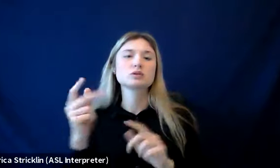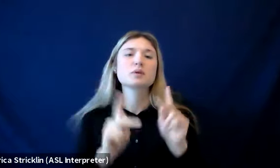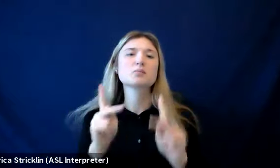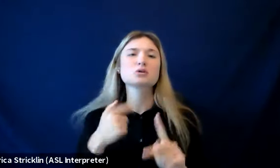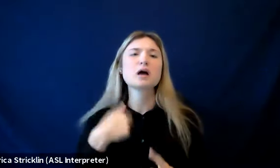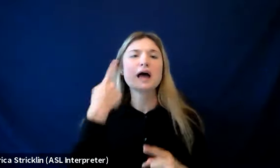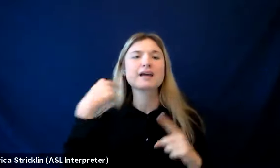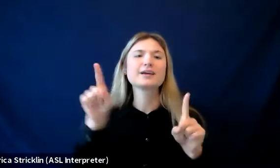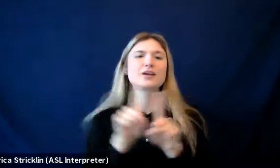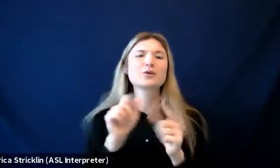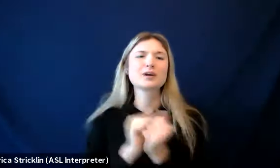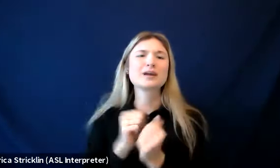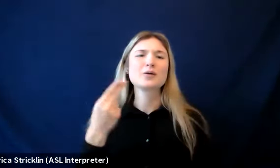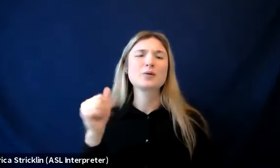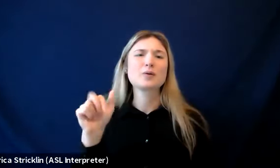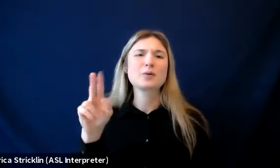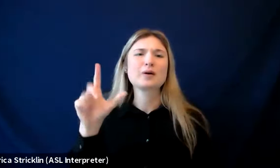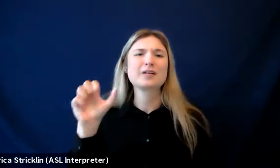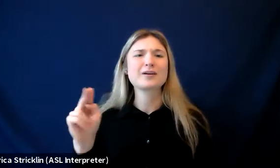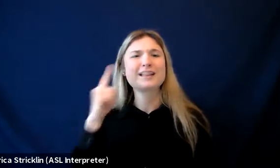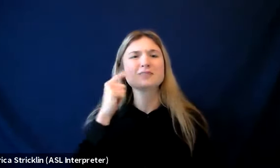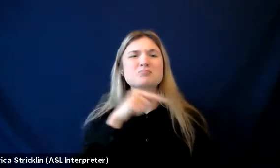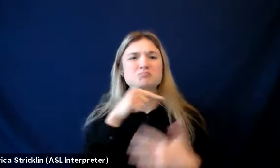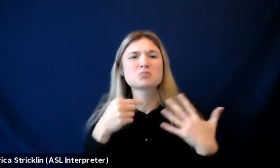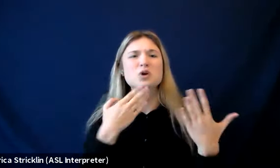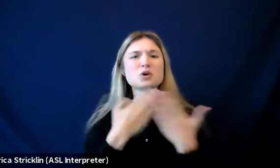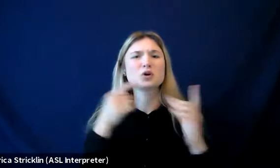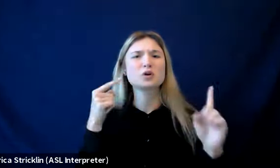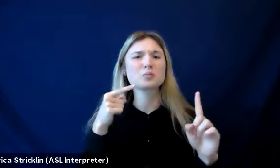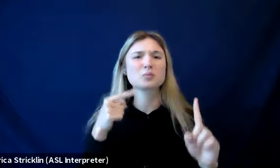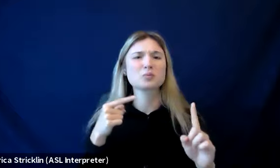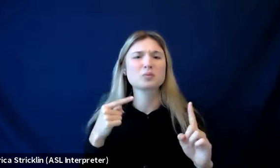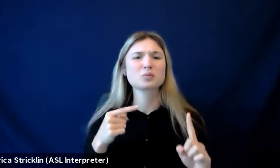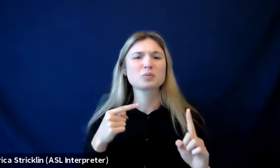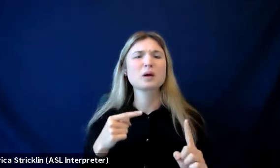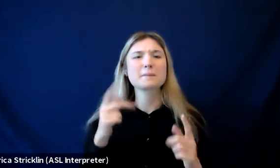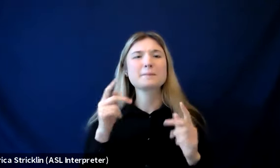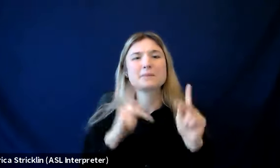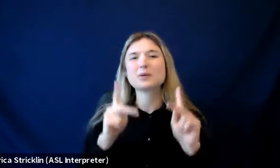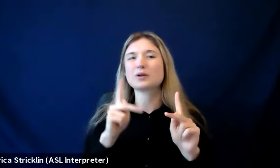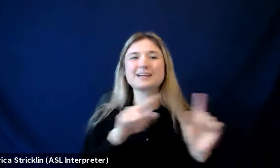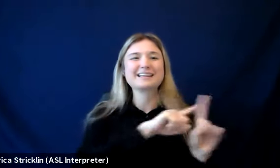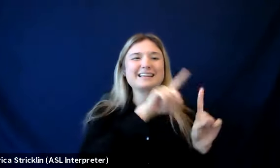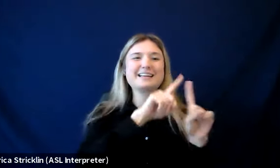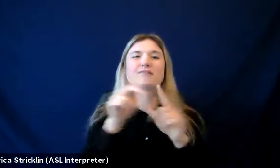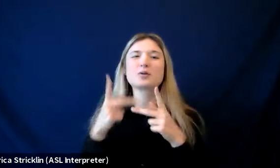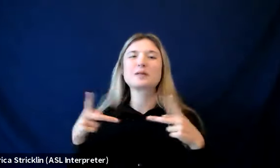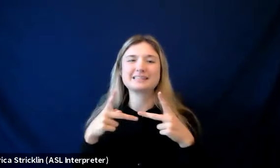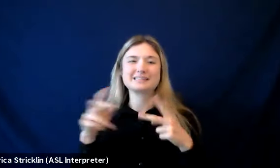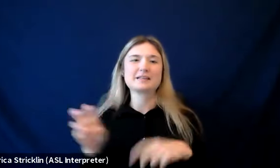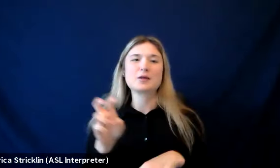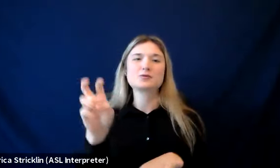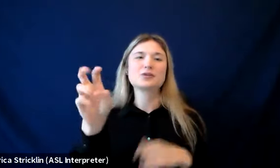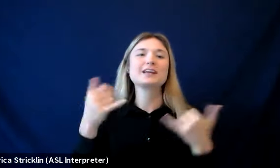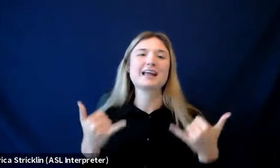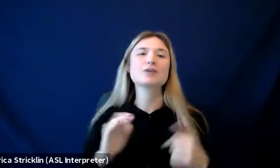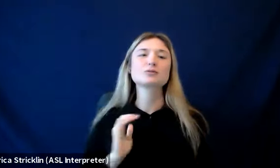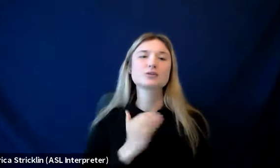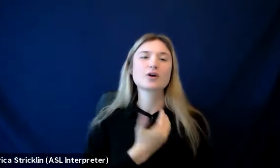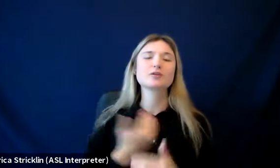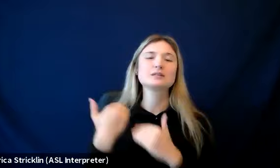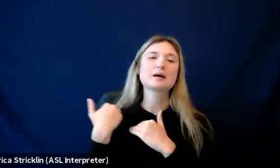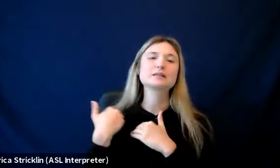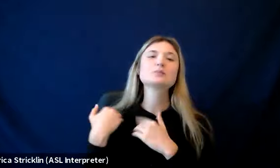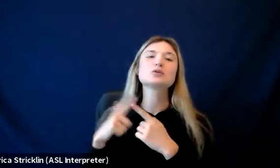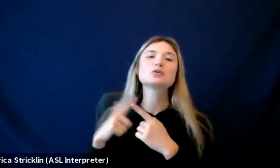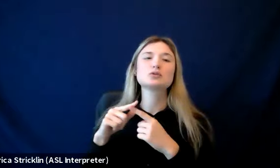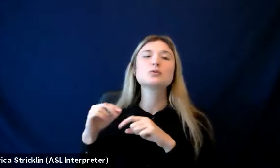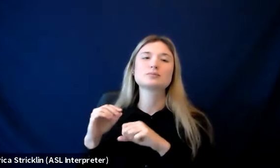I think we need them to all different points and people are at different phases, even now so that is our responsibility so you know even influence those impacted.